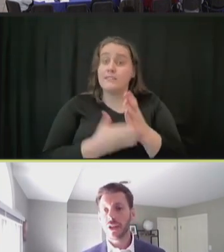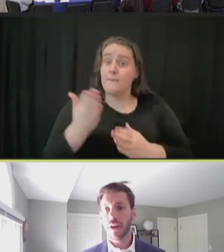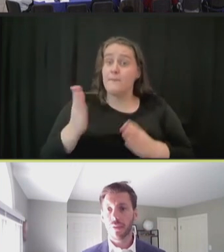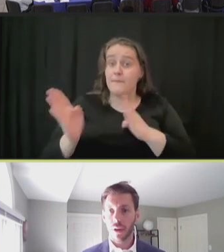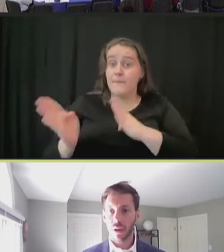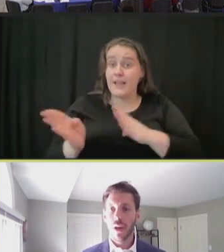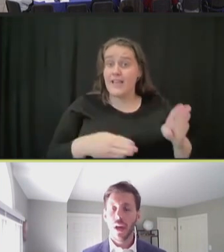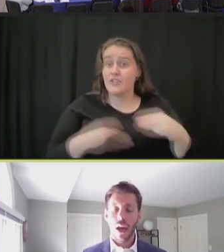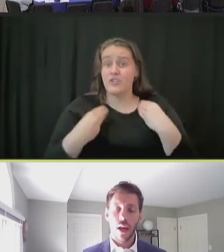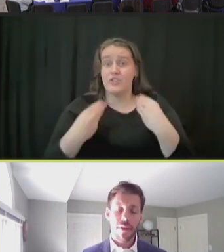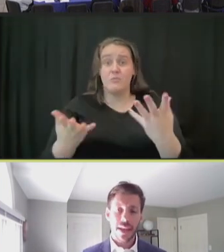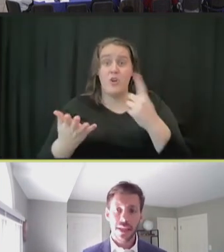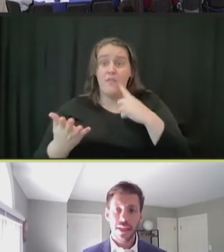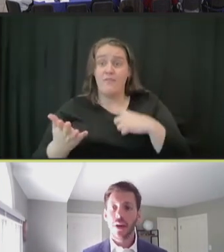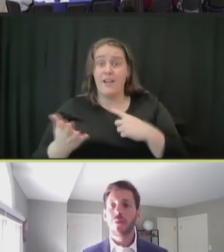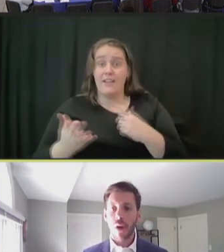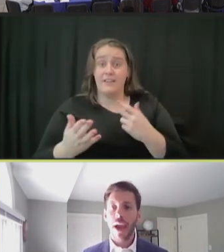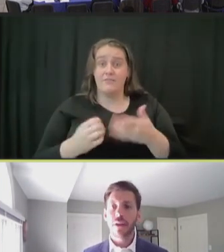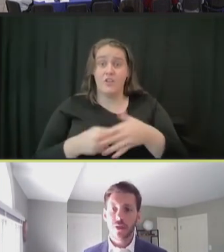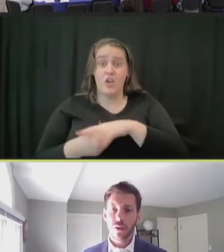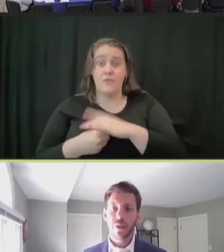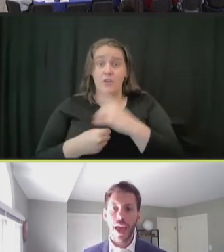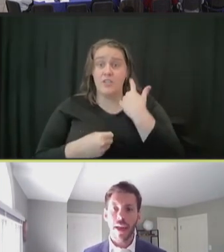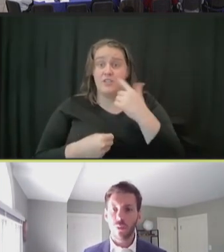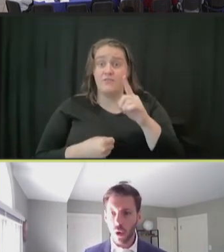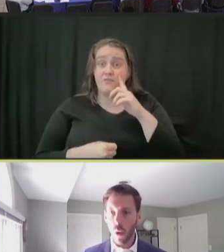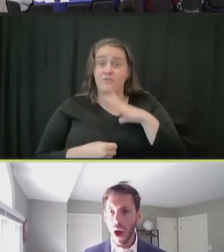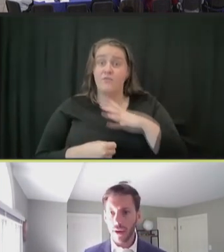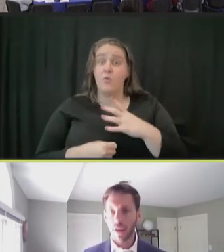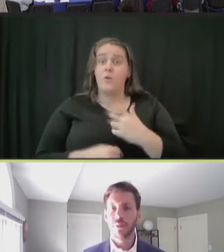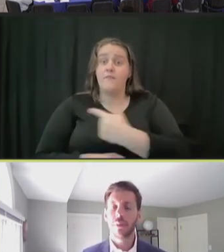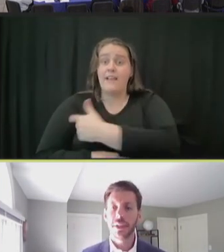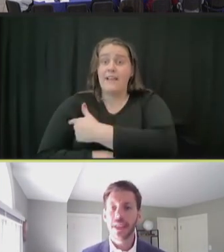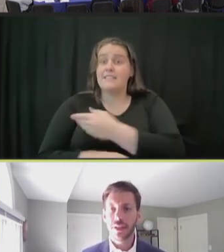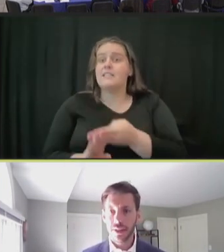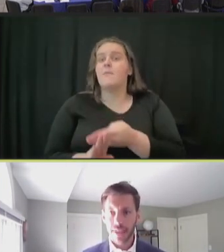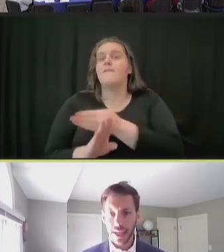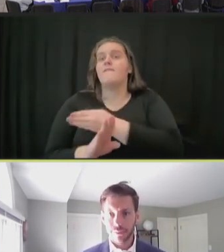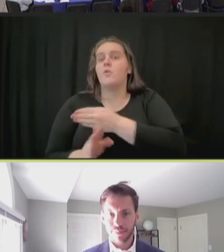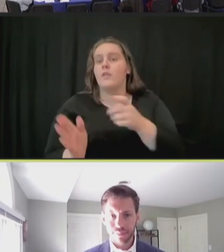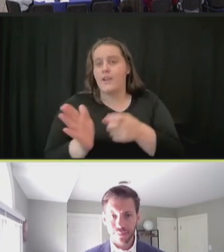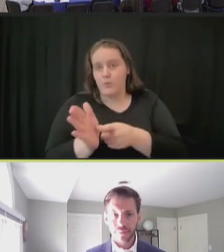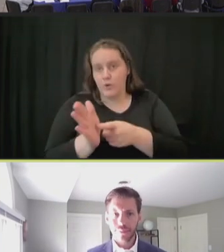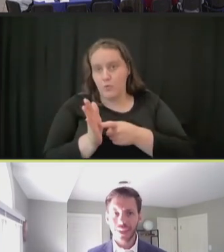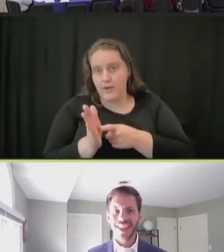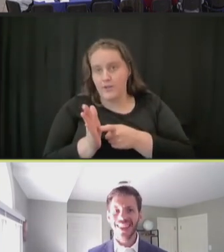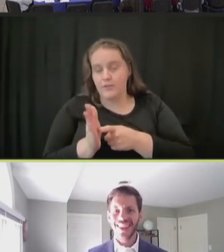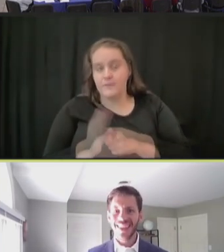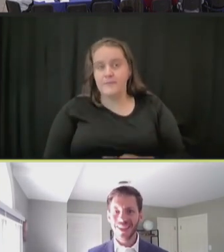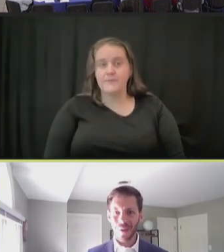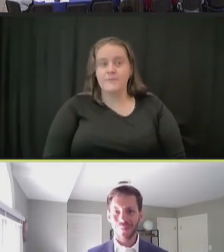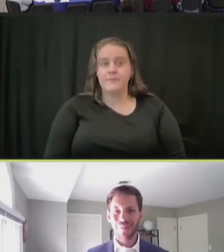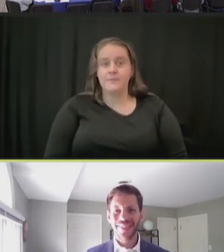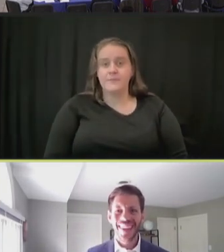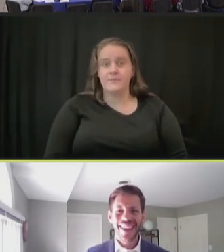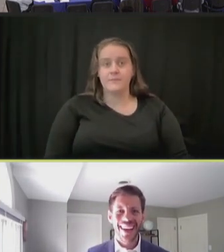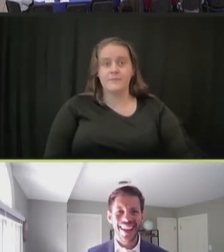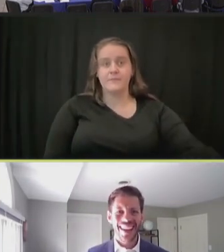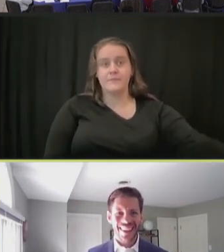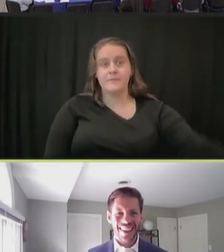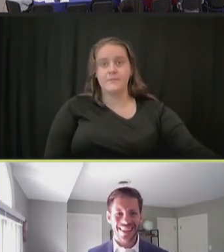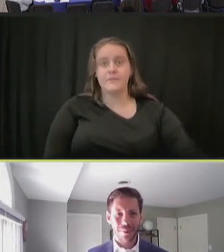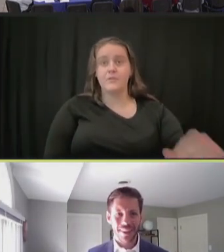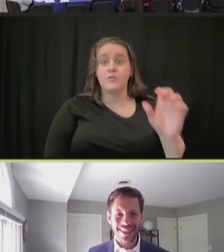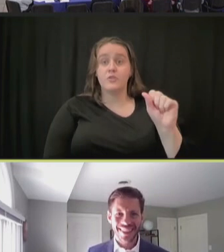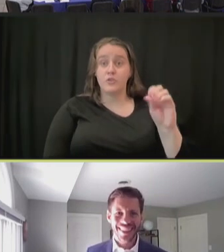sharing for vaccines prior to that required implementation date. So, next slide please.